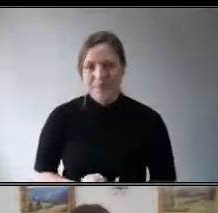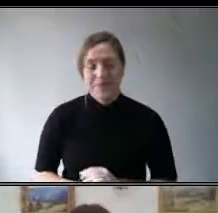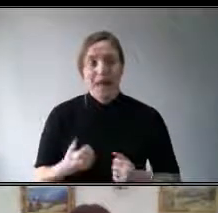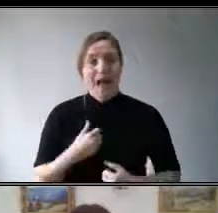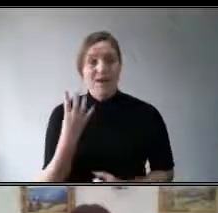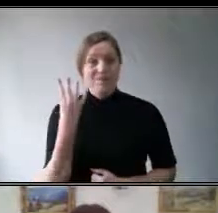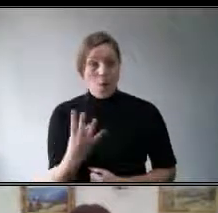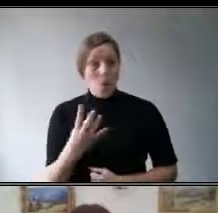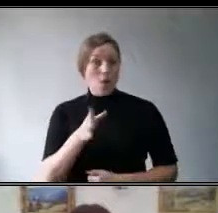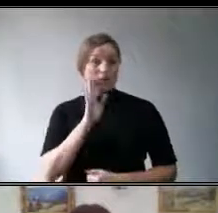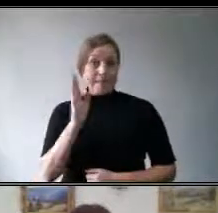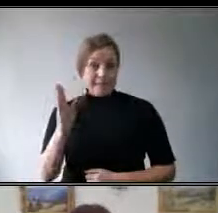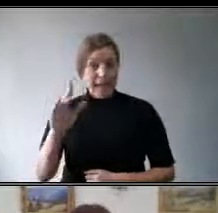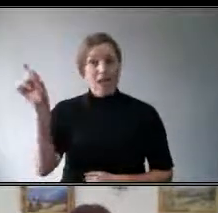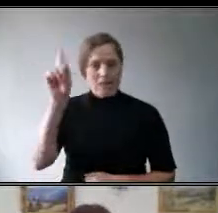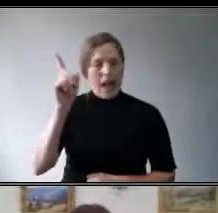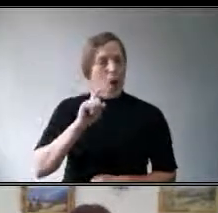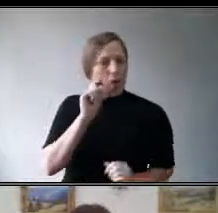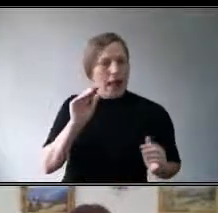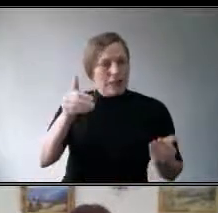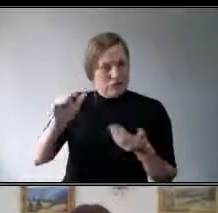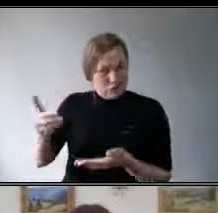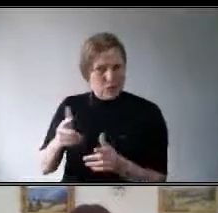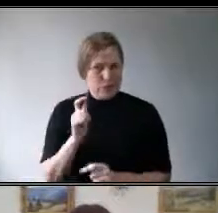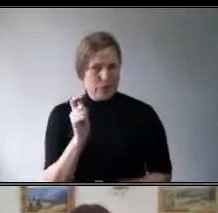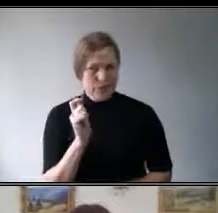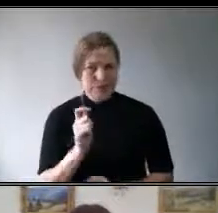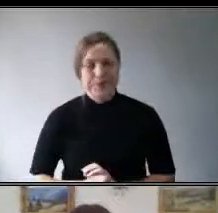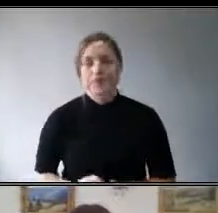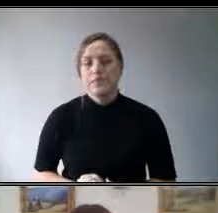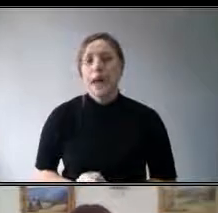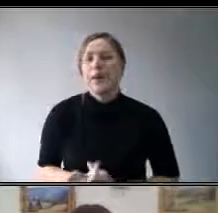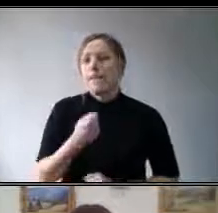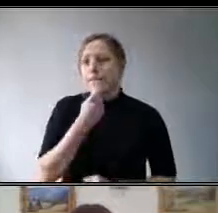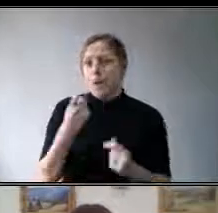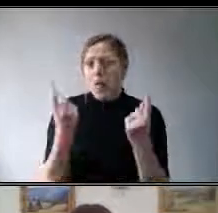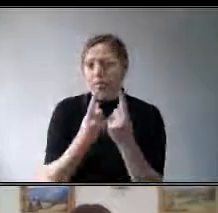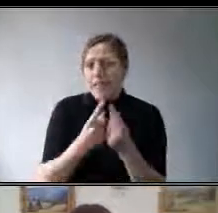introducing them to you shortly but a couple of housekeeping things to let you know about